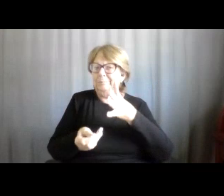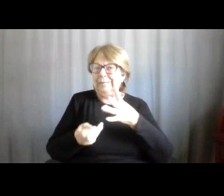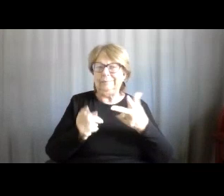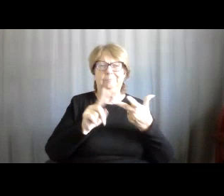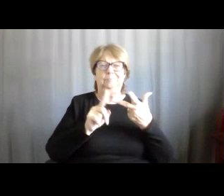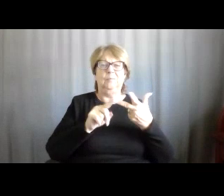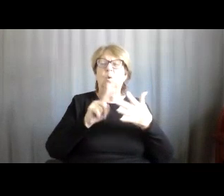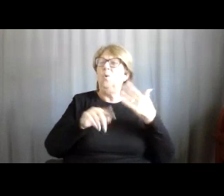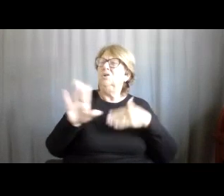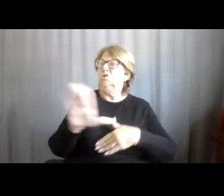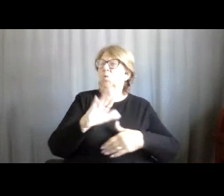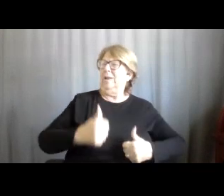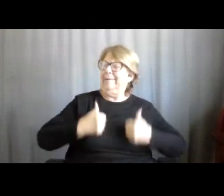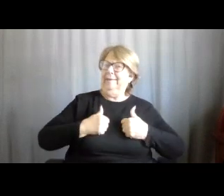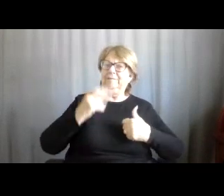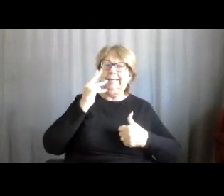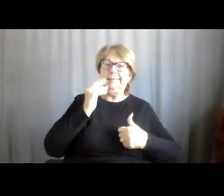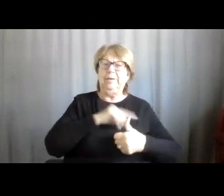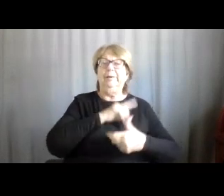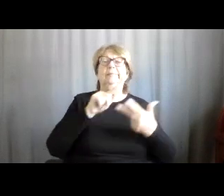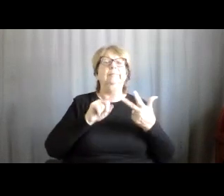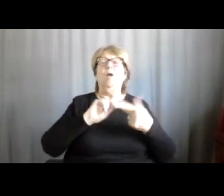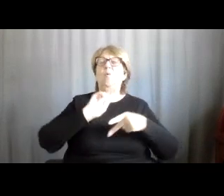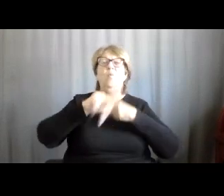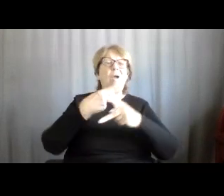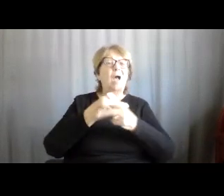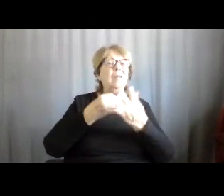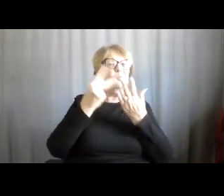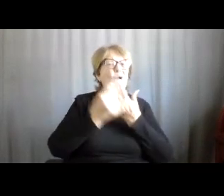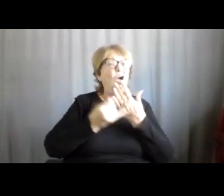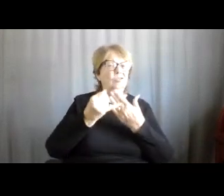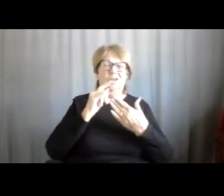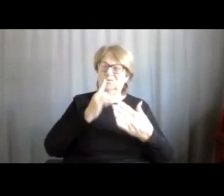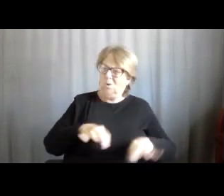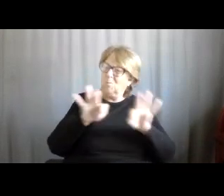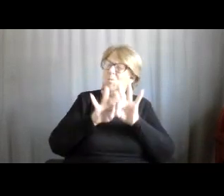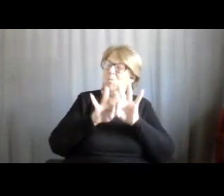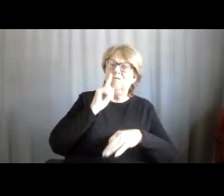experience and what types of projects are important to you? [Roby Poche (DES)] Please also feel free